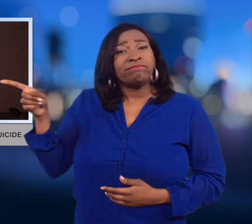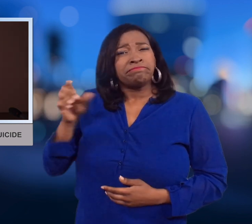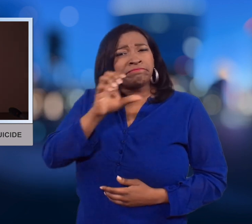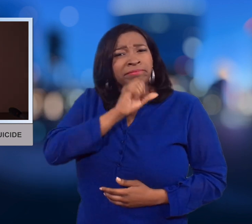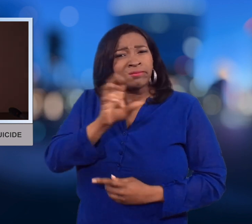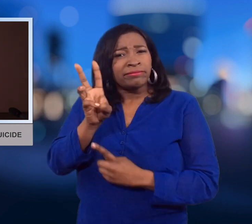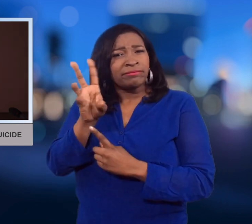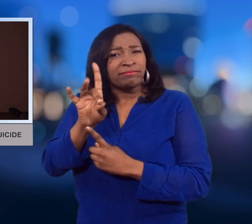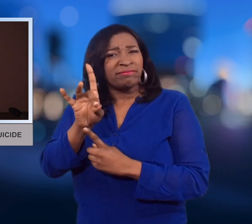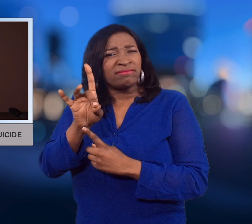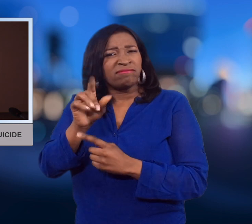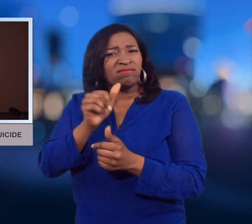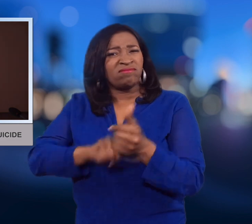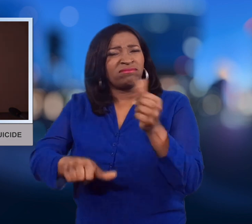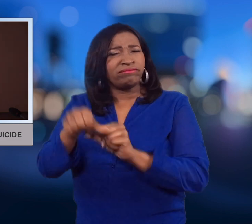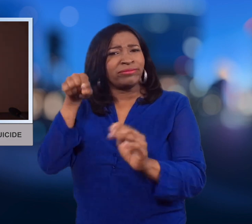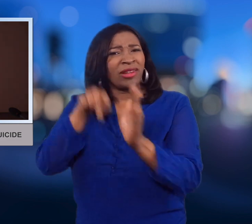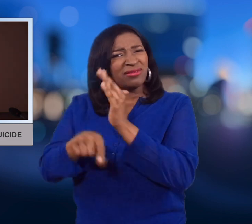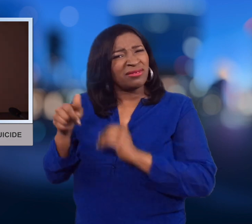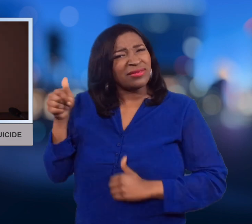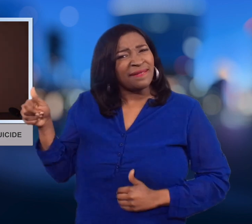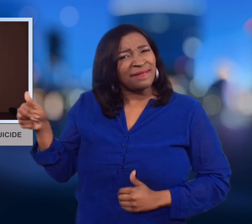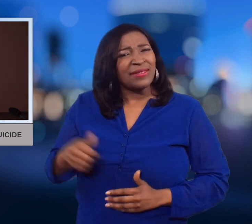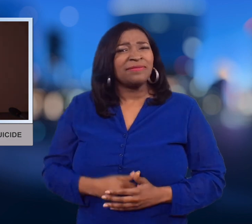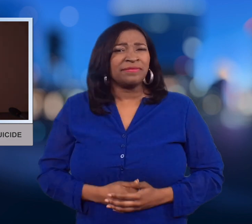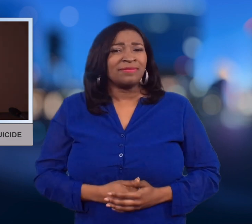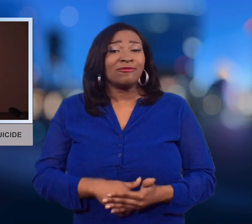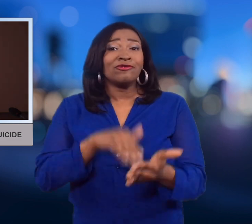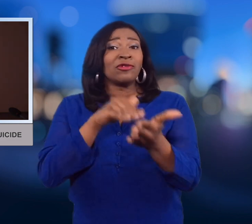He was 68 years old.